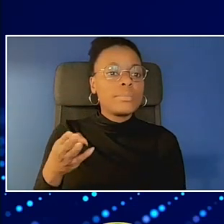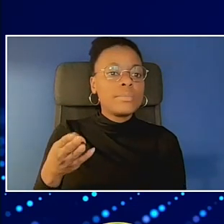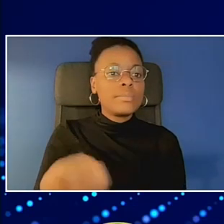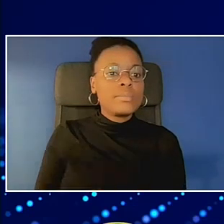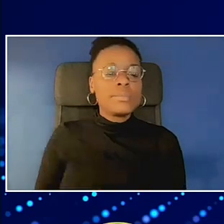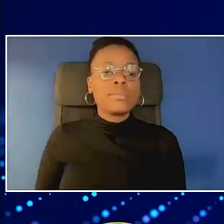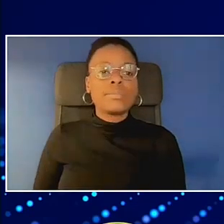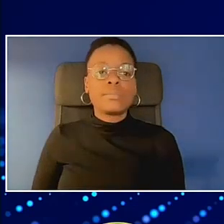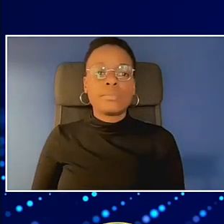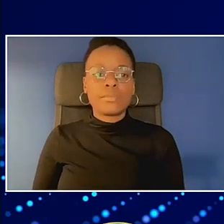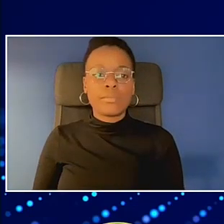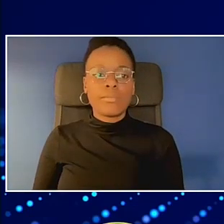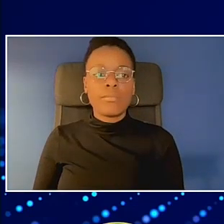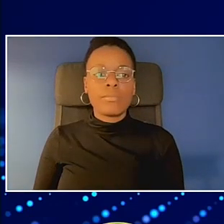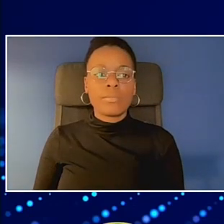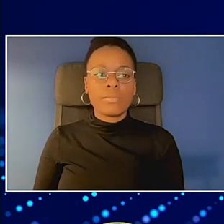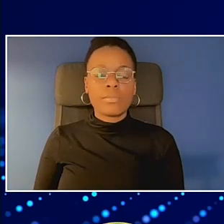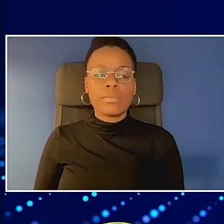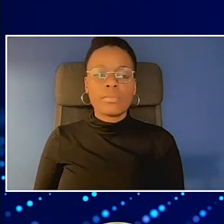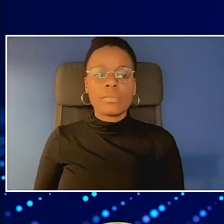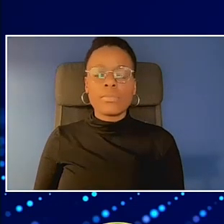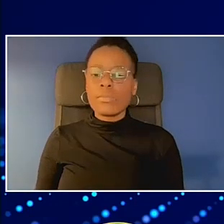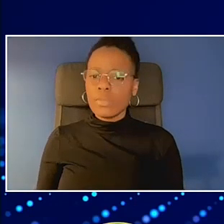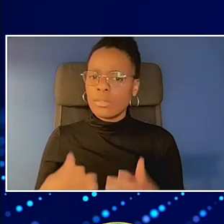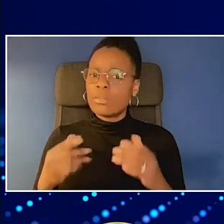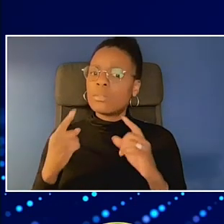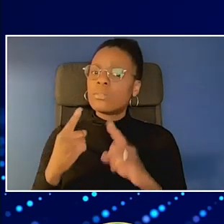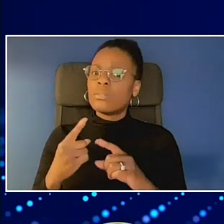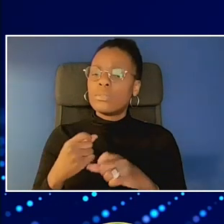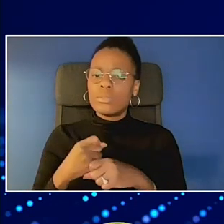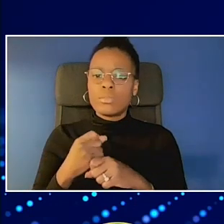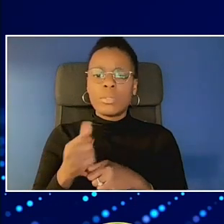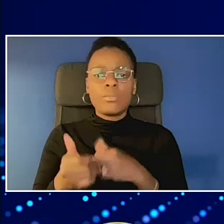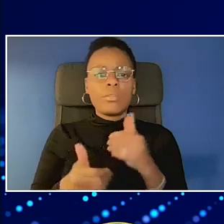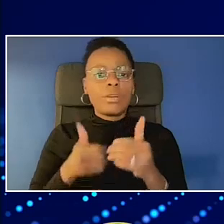In the spirit of making some progress and issues we've discussed so far, I would